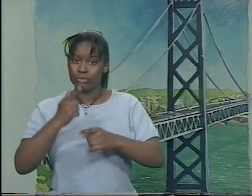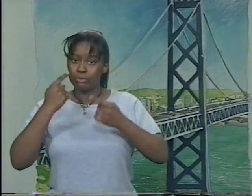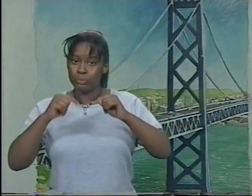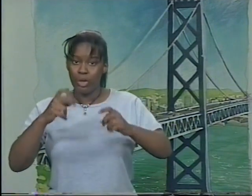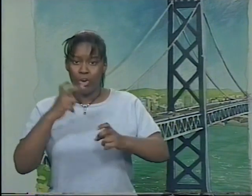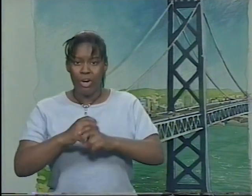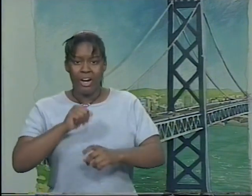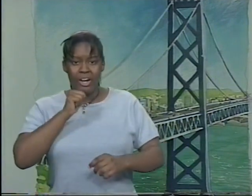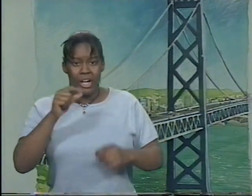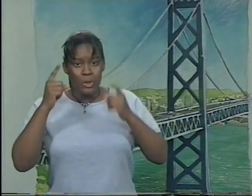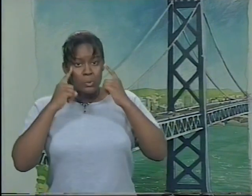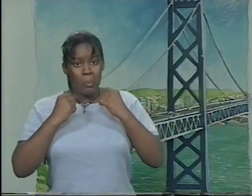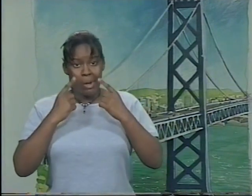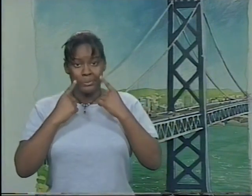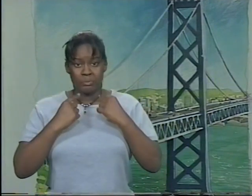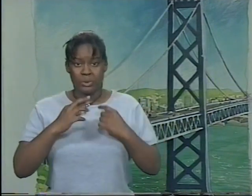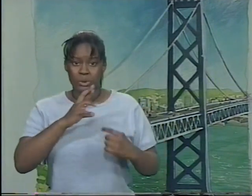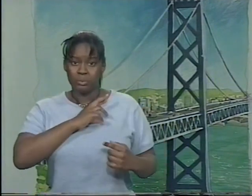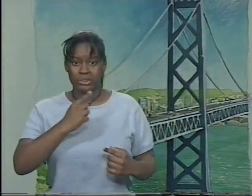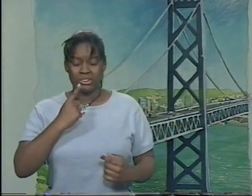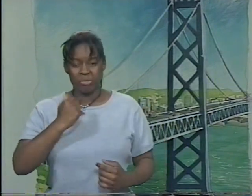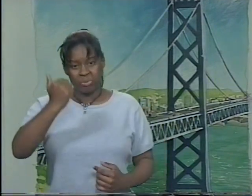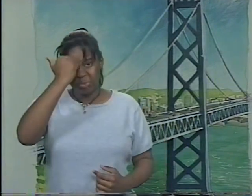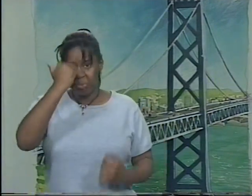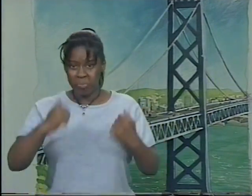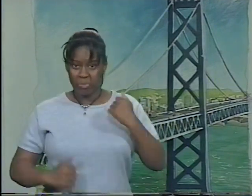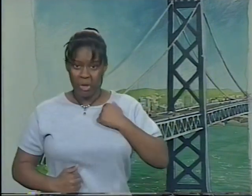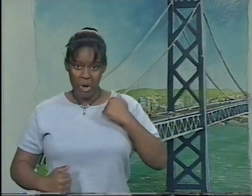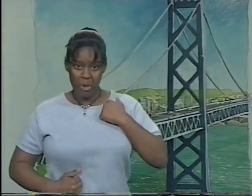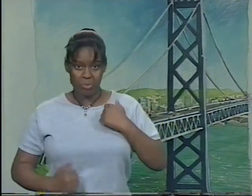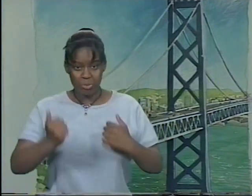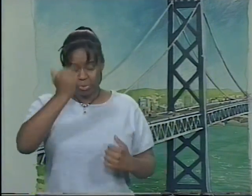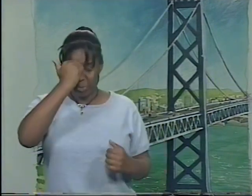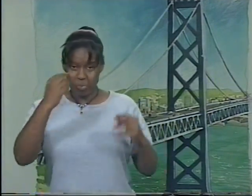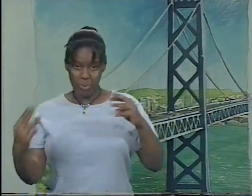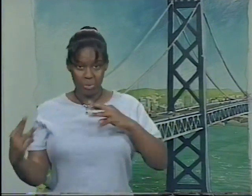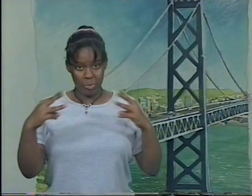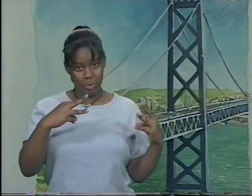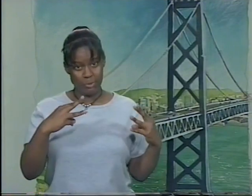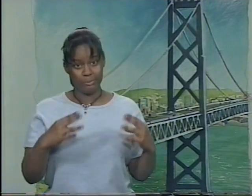could tell she was trying hard not to cry. "Stupid Army!" Reiko was muttering.